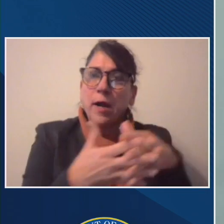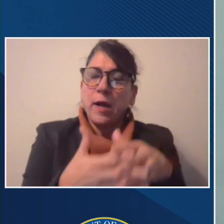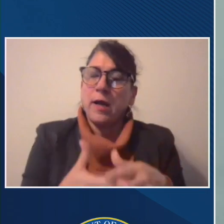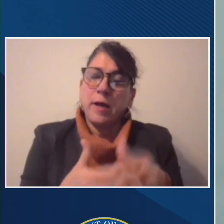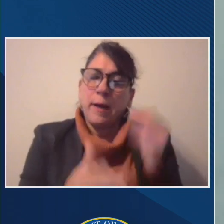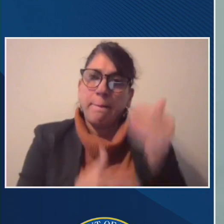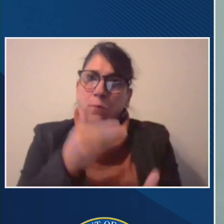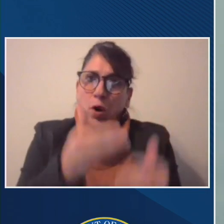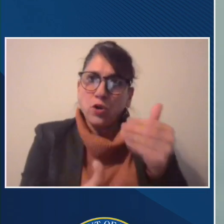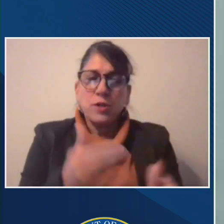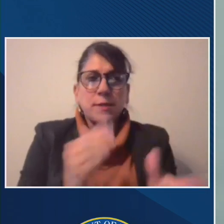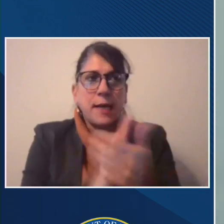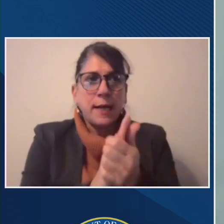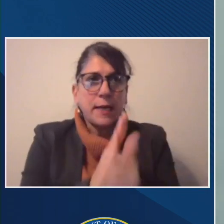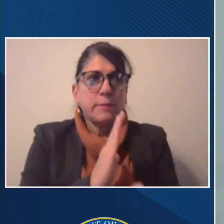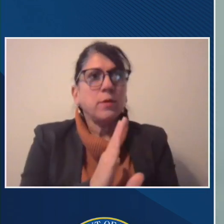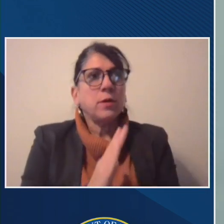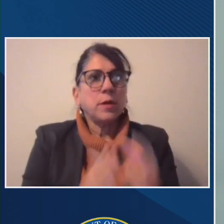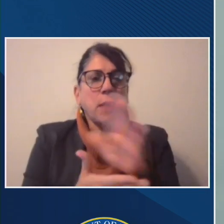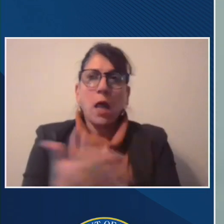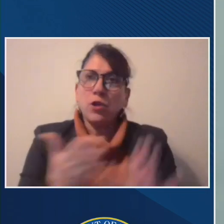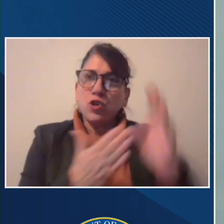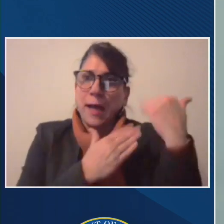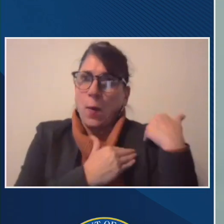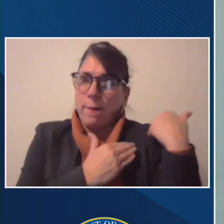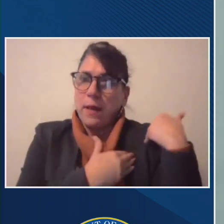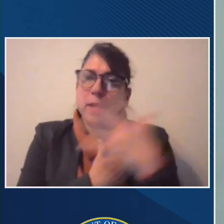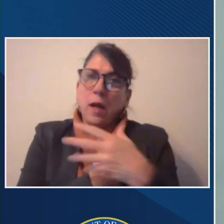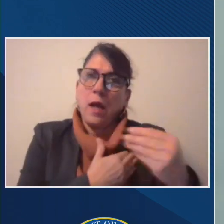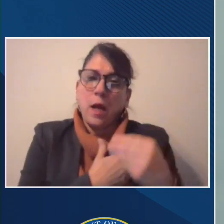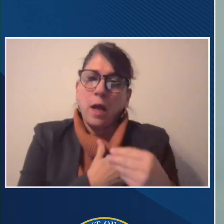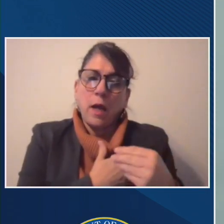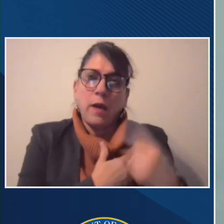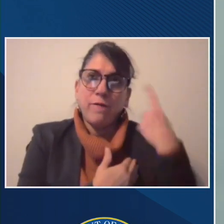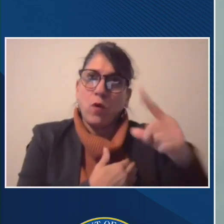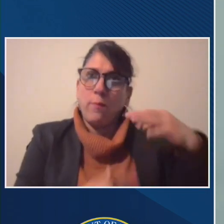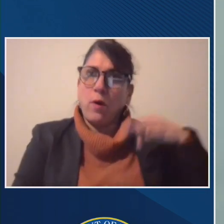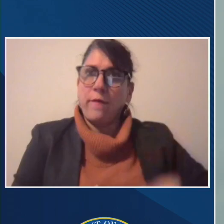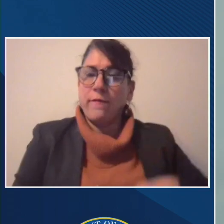college accountability and the for-profit online higher education industry.